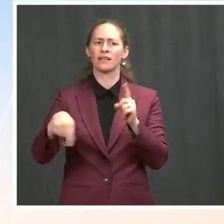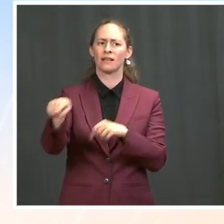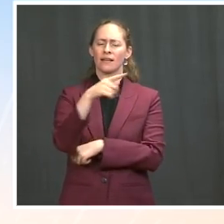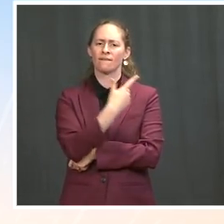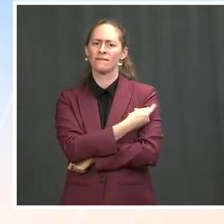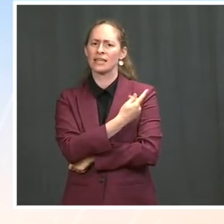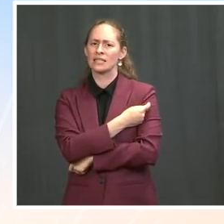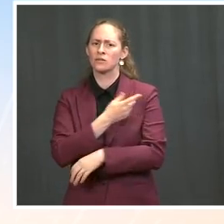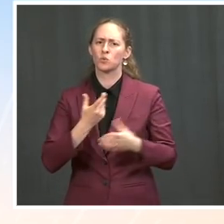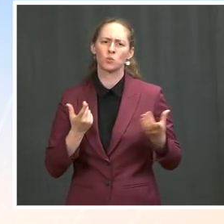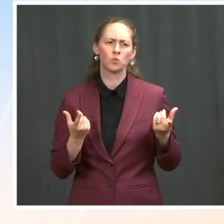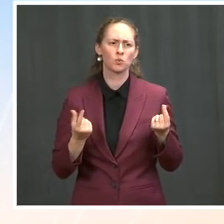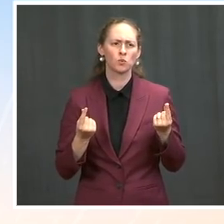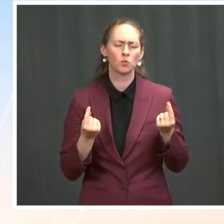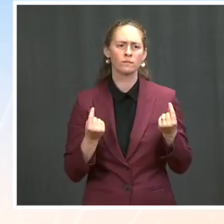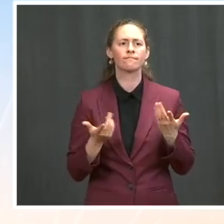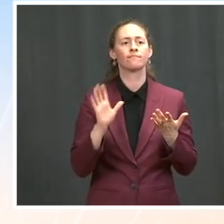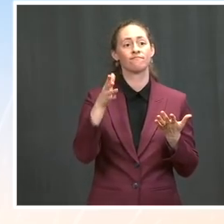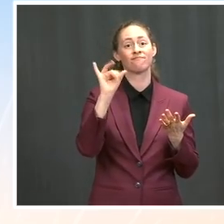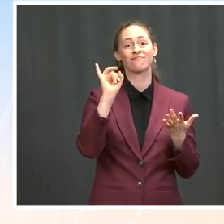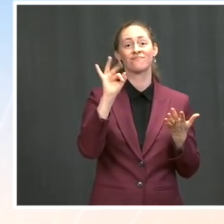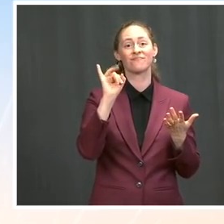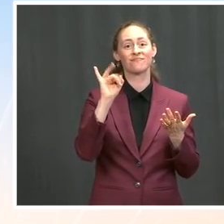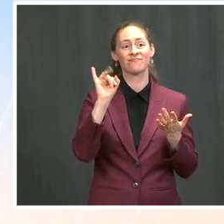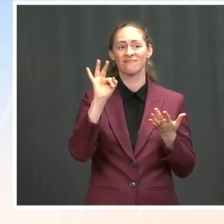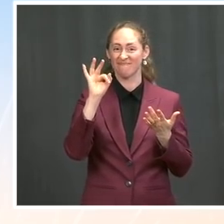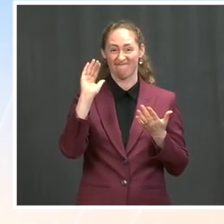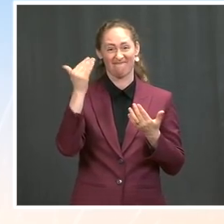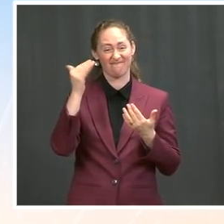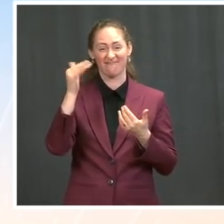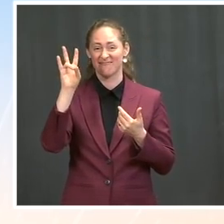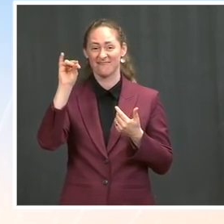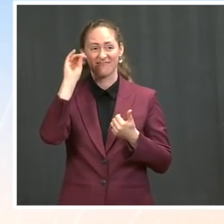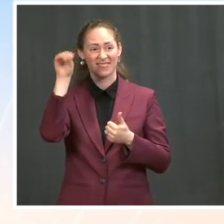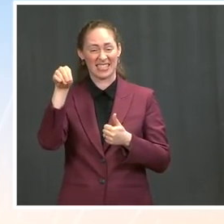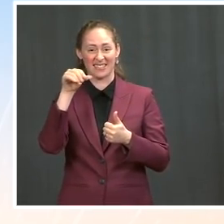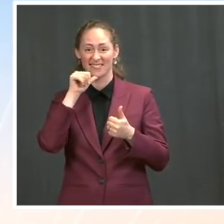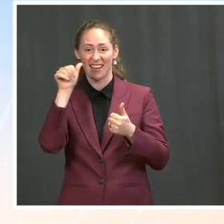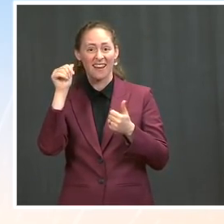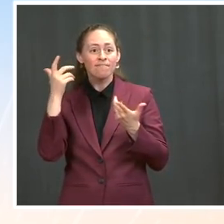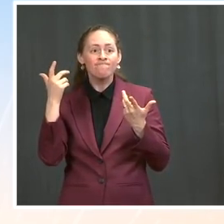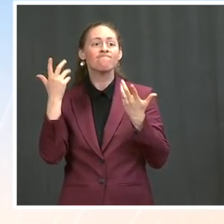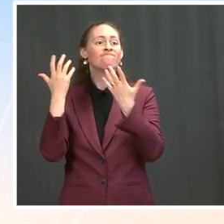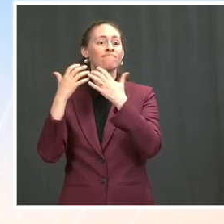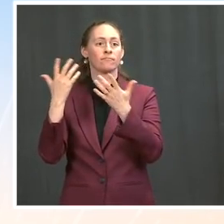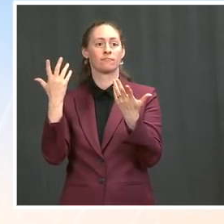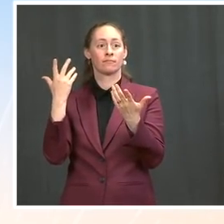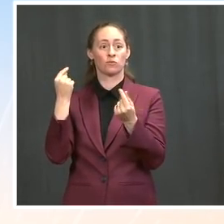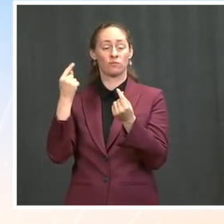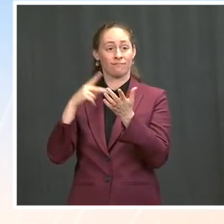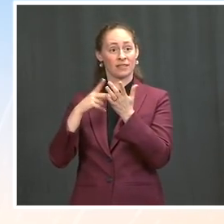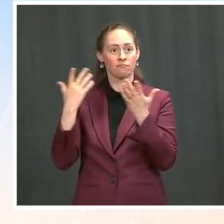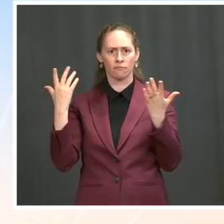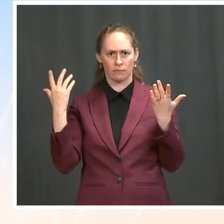that target in terms of the President's desire to get back to normalcy? Ms. Psaki: Well, first, let me say we've made tremendous progress